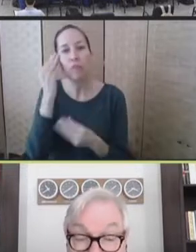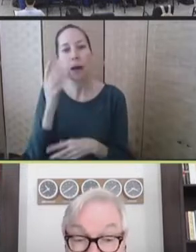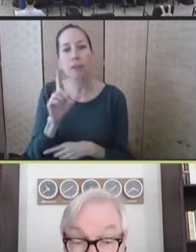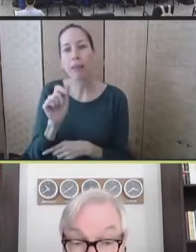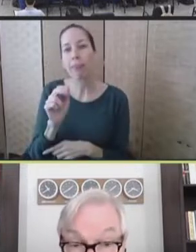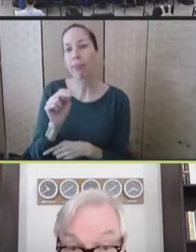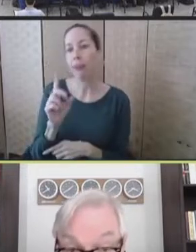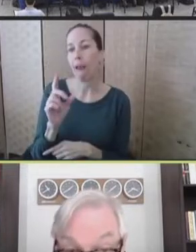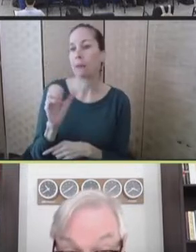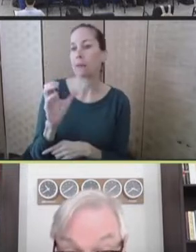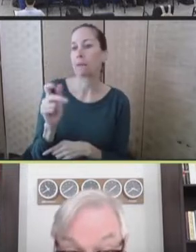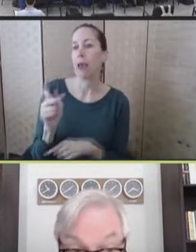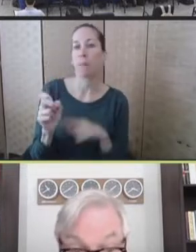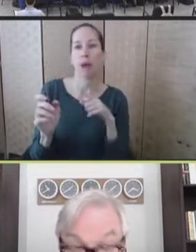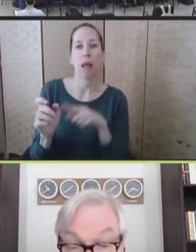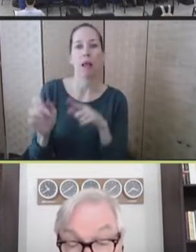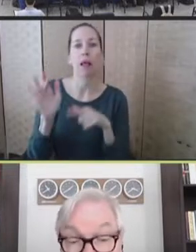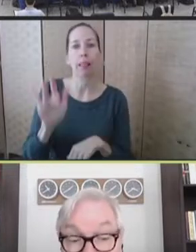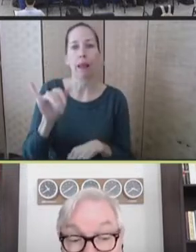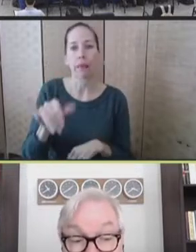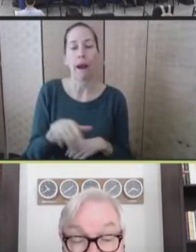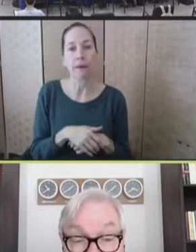and the information is available. Next slide.